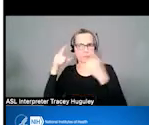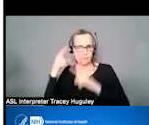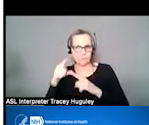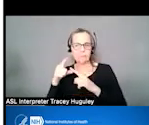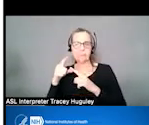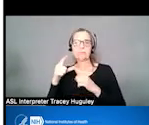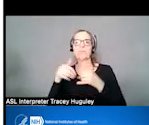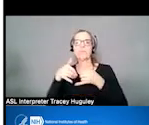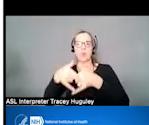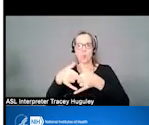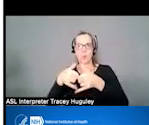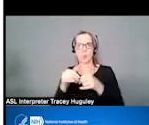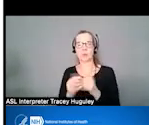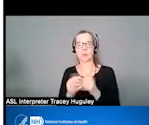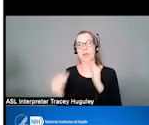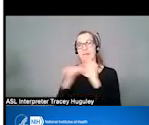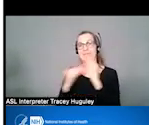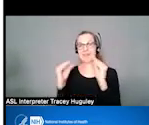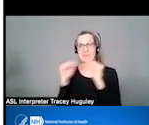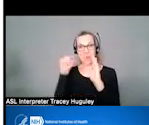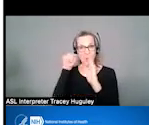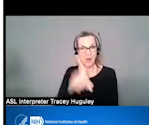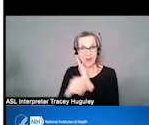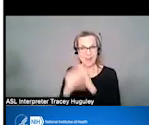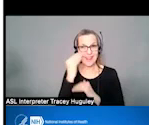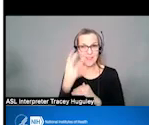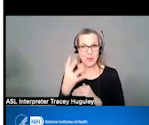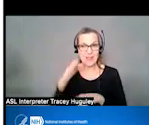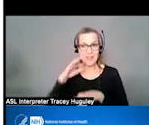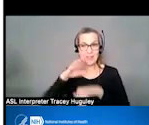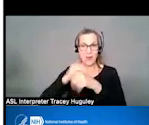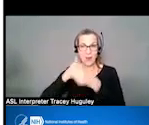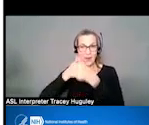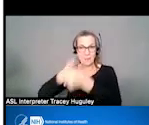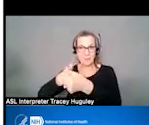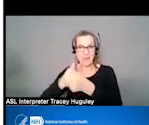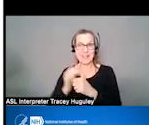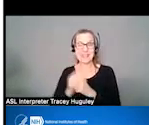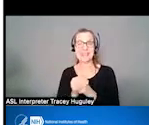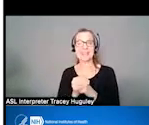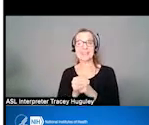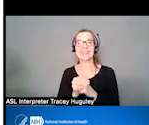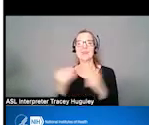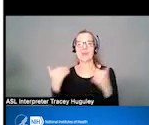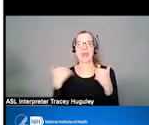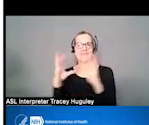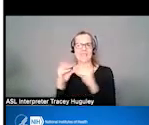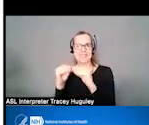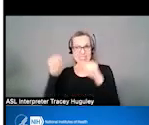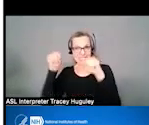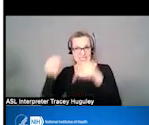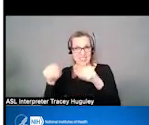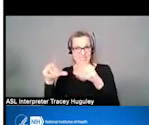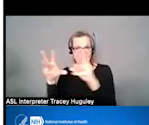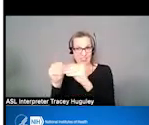and again, for more details on compliance in general, there are sessions of this conference where you can learn more about that.